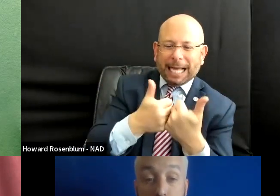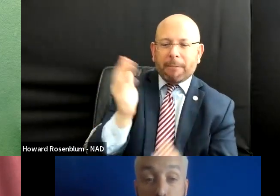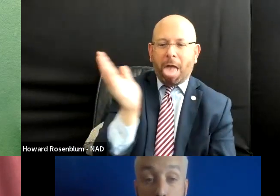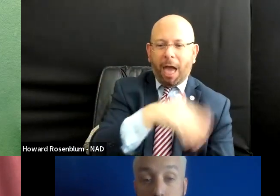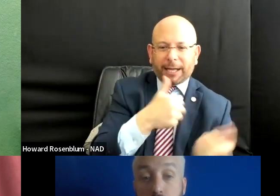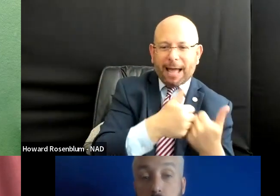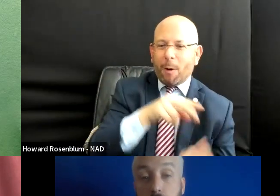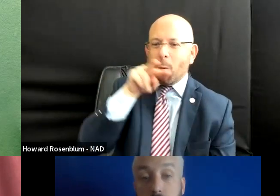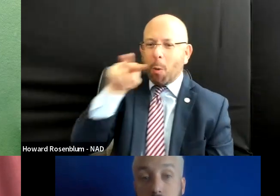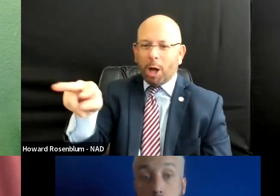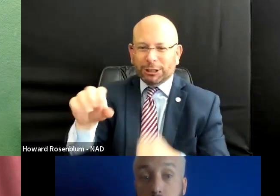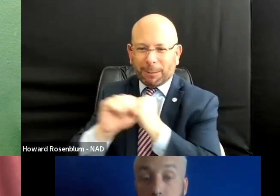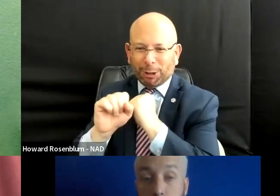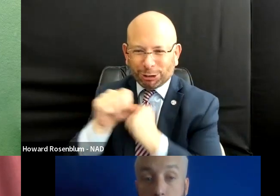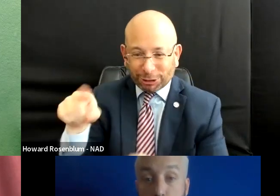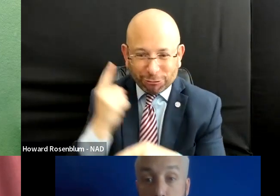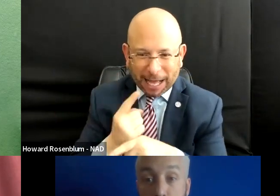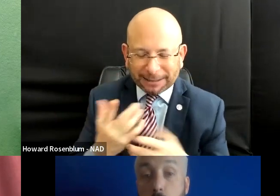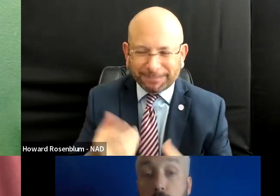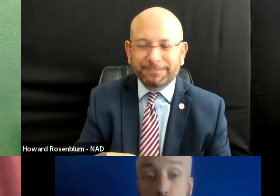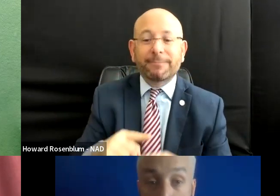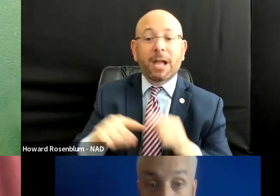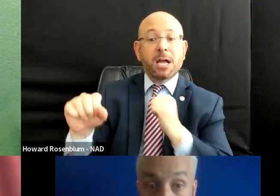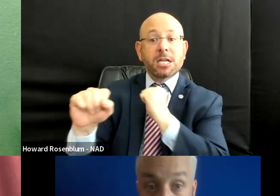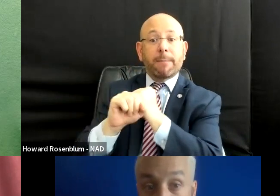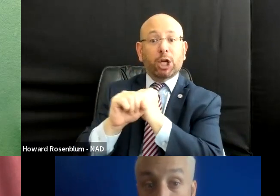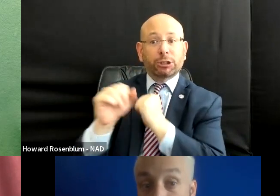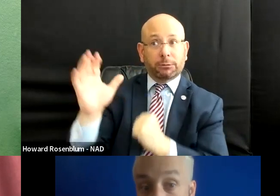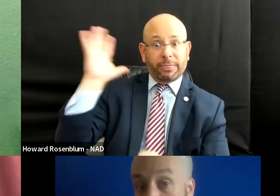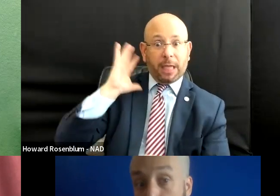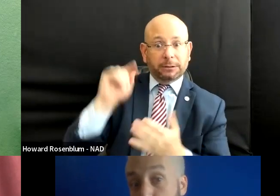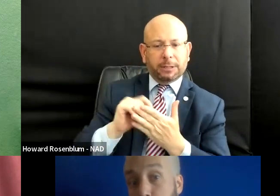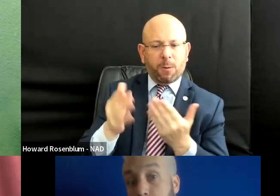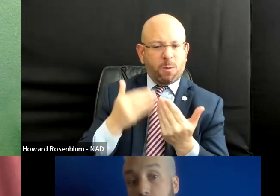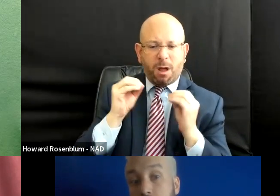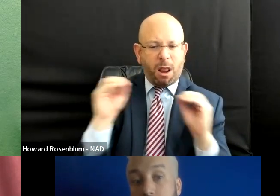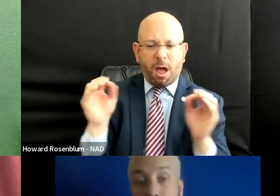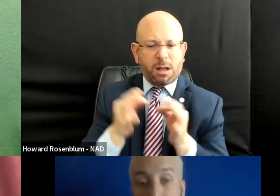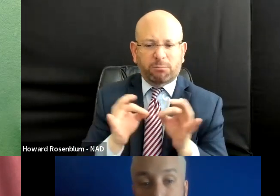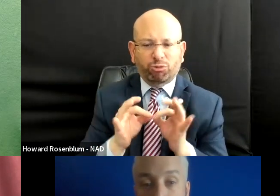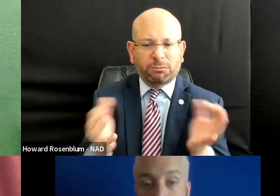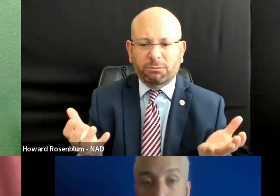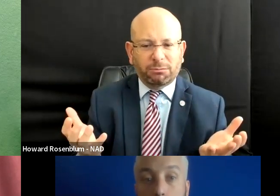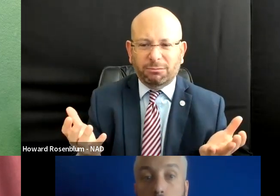law, had to be captioned, but they had such good commercials that the Super Bowl is famous